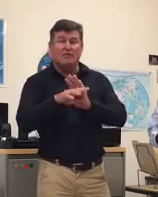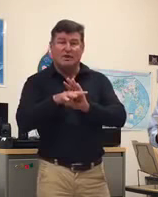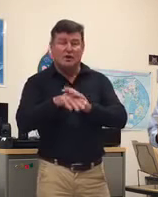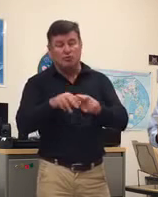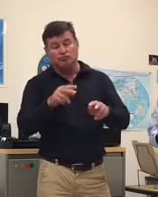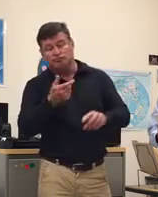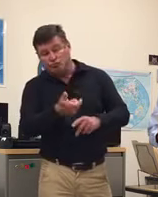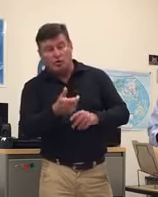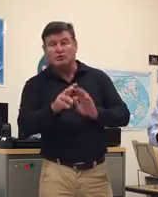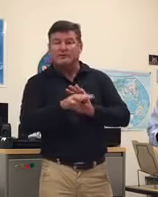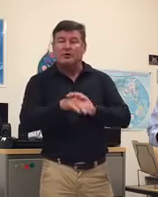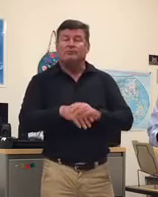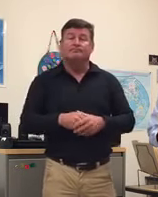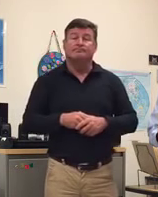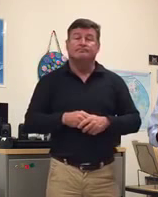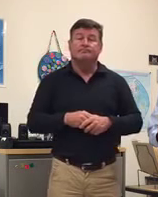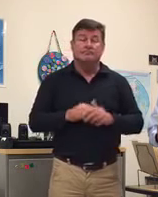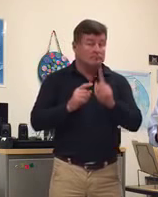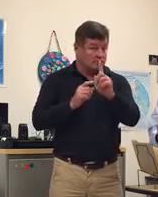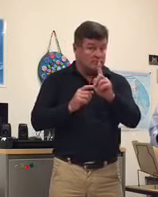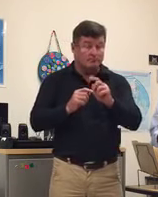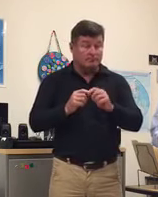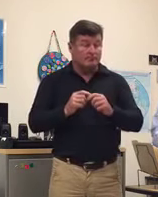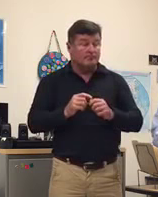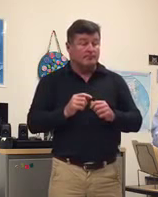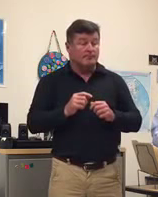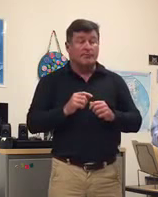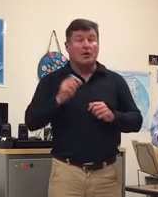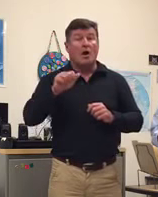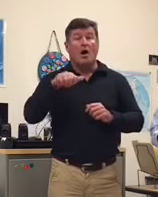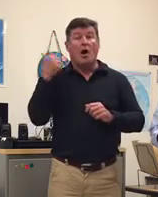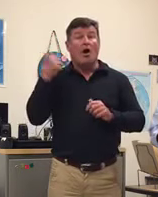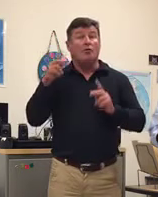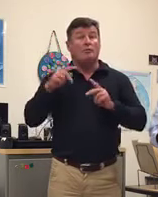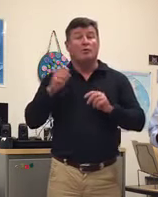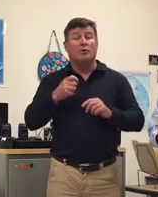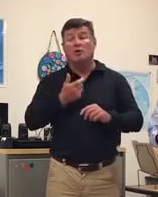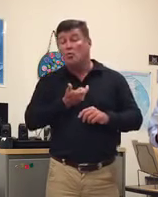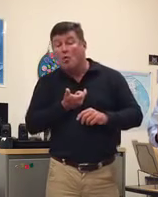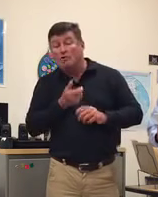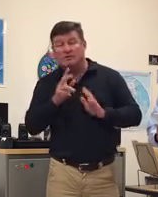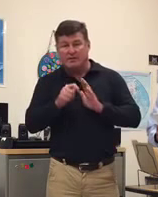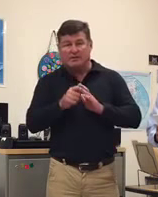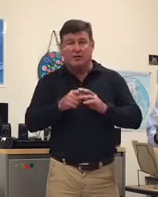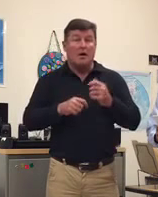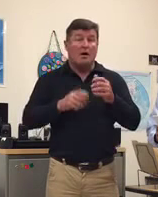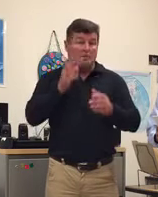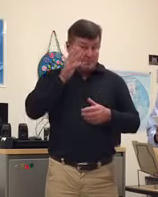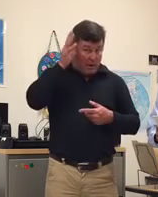have access to that video. I'll also point out, however, today that there are other people who can see